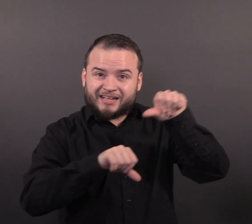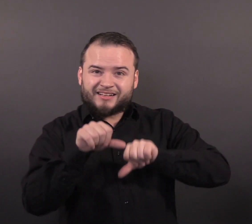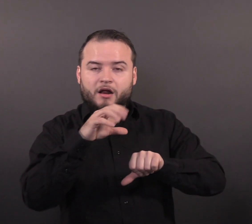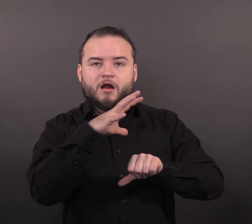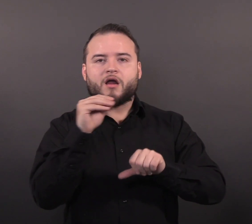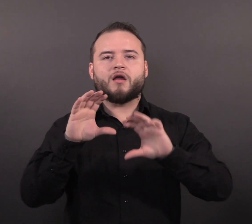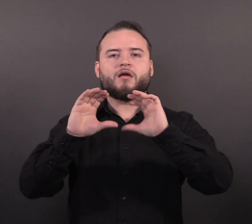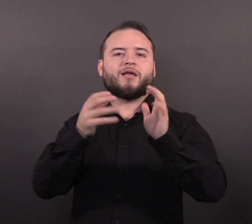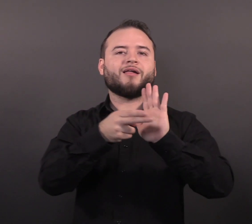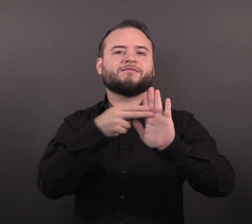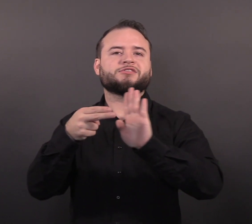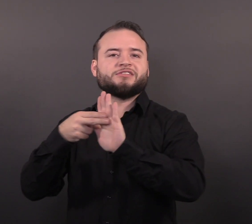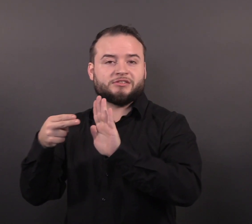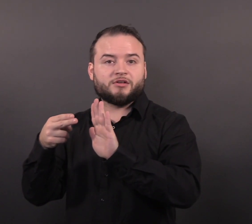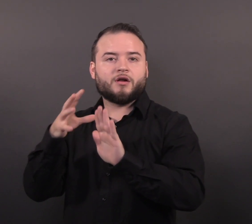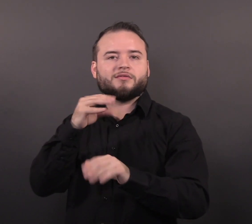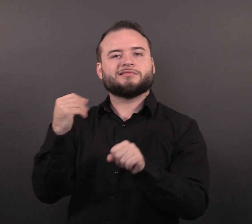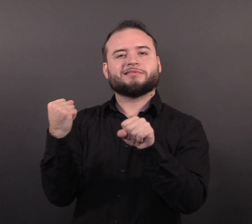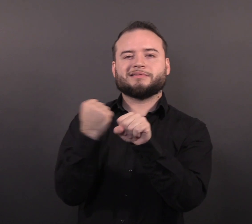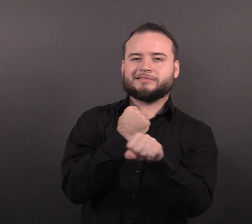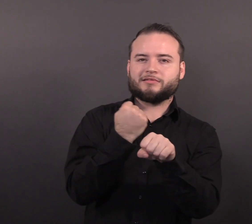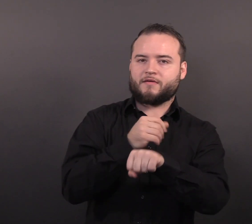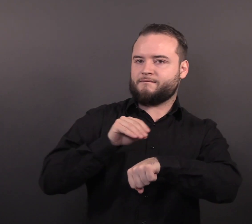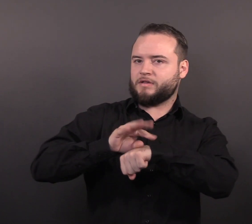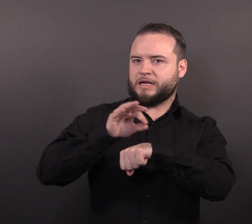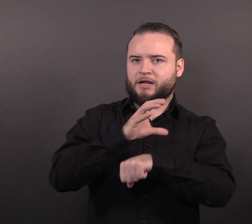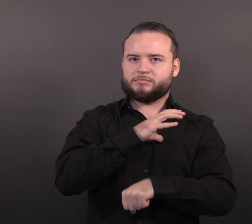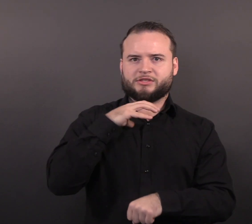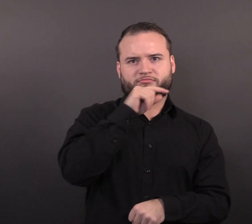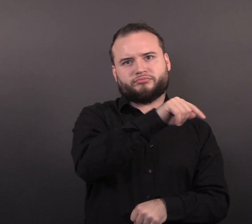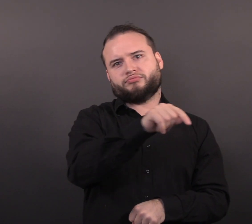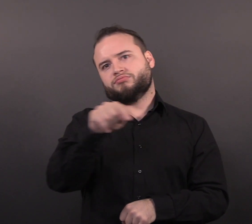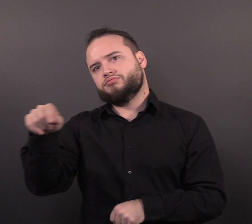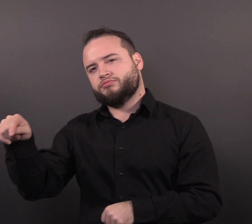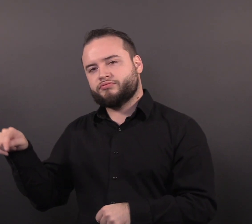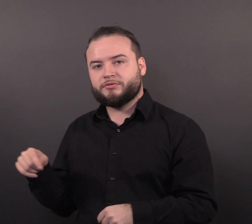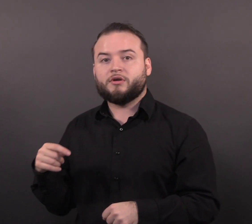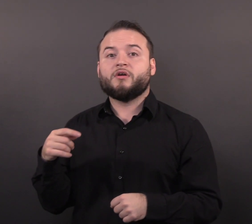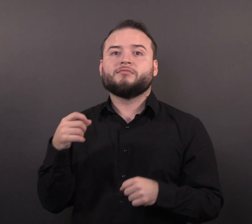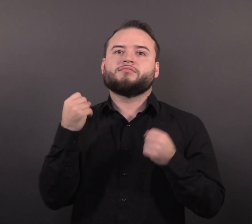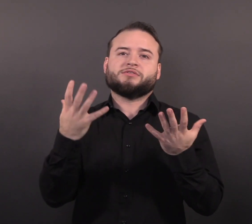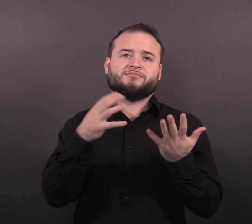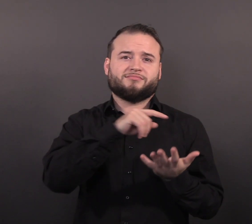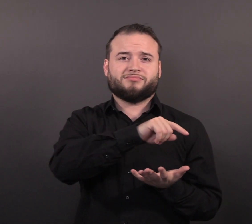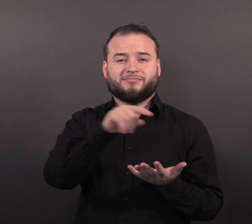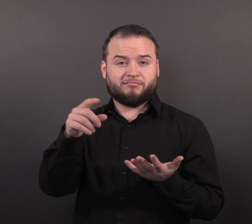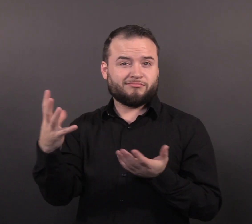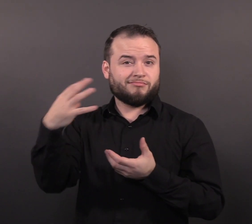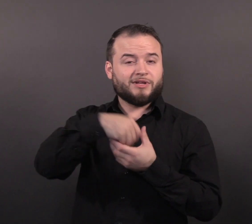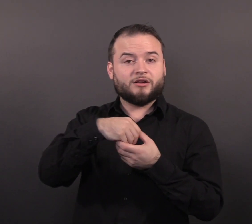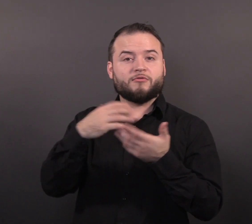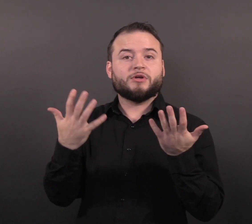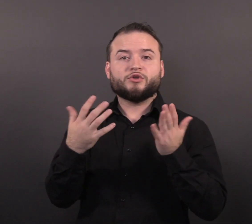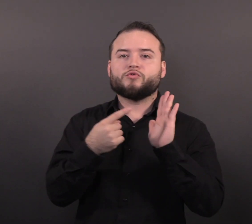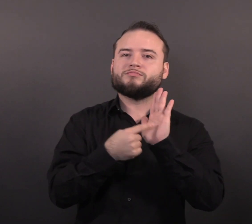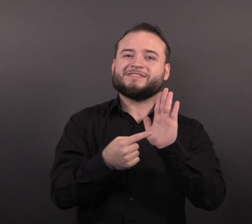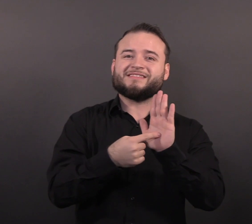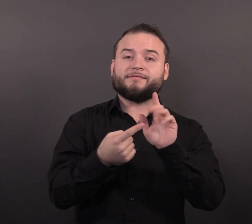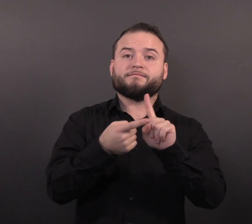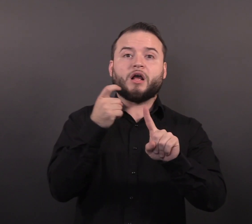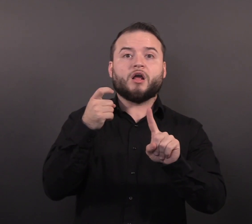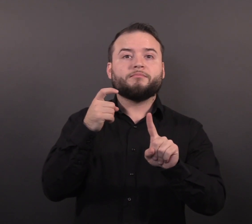which constituted of representatives from government authorities of 45 different countries.